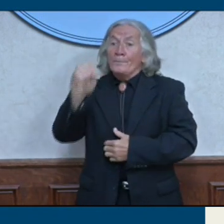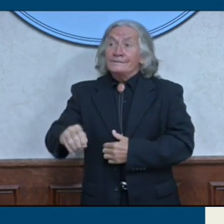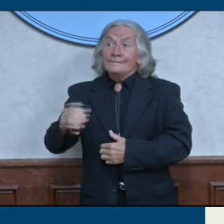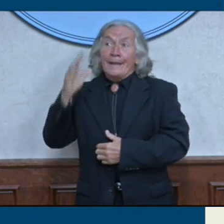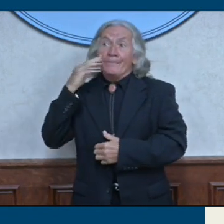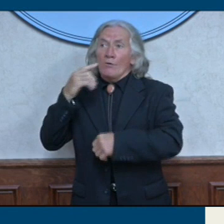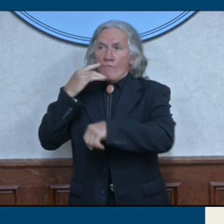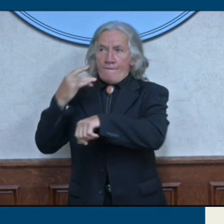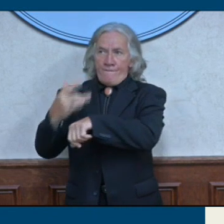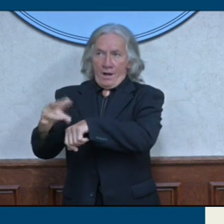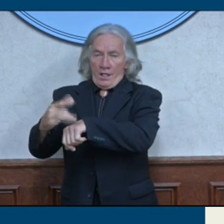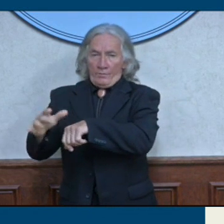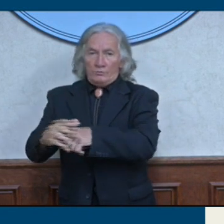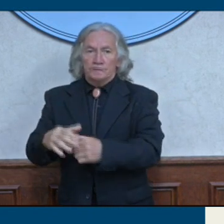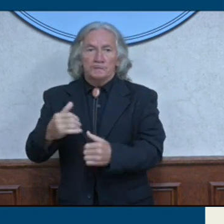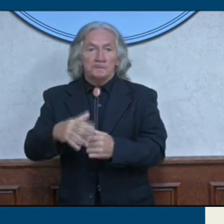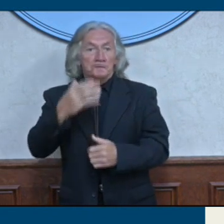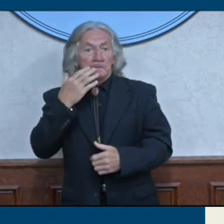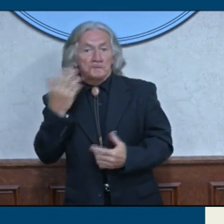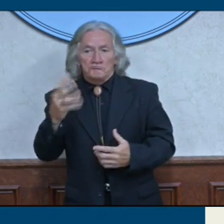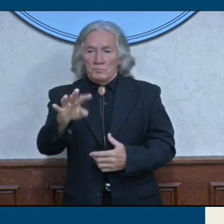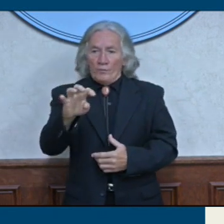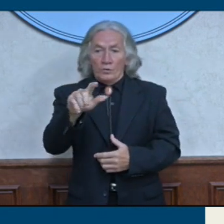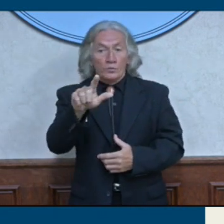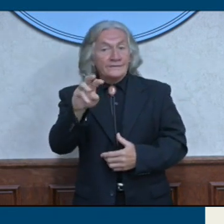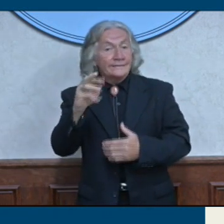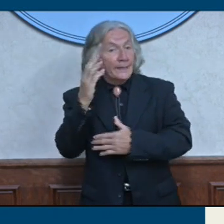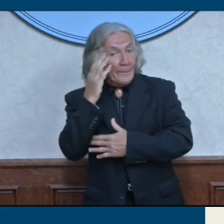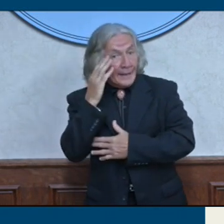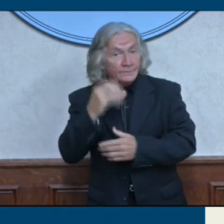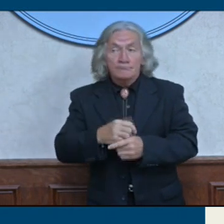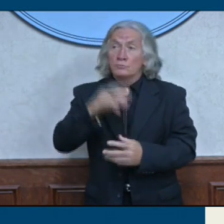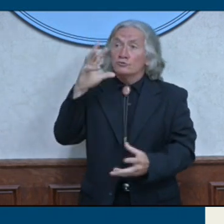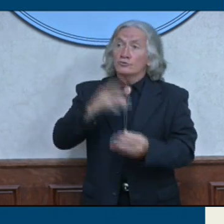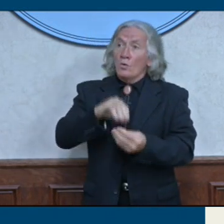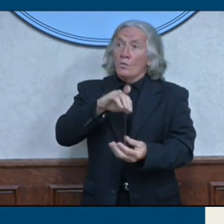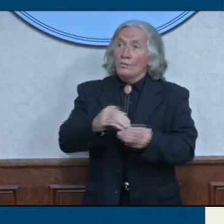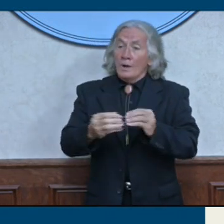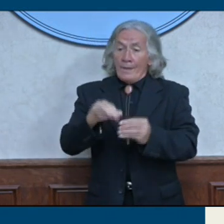THAT NO LONGER IS TOTAL REPORTED BEDS IN THIS AREA OR ARE 1038, 41% OF THOSE BEDS